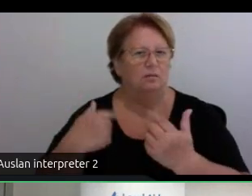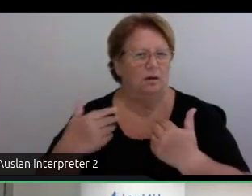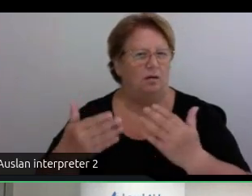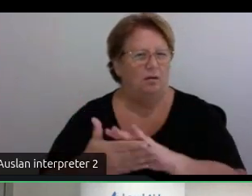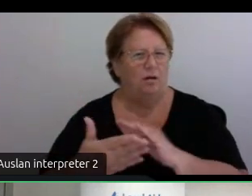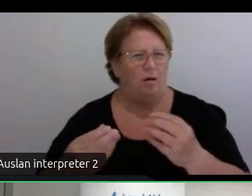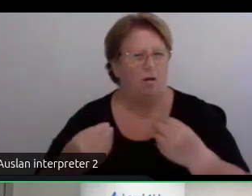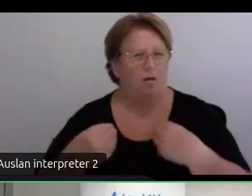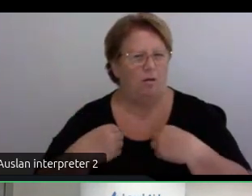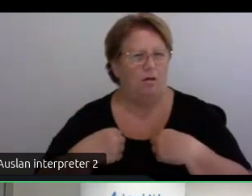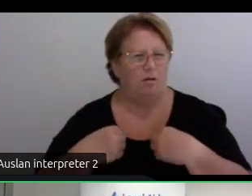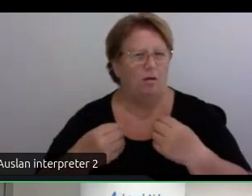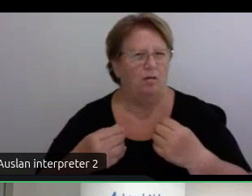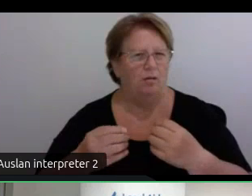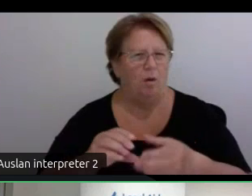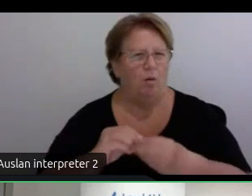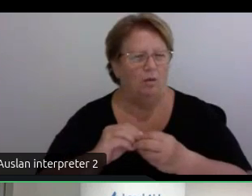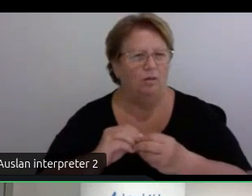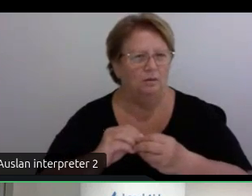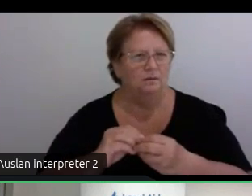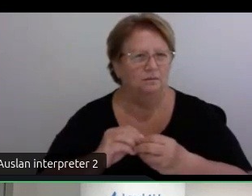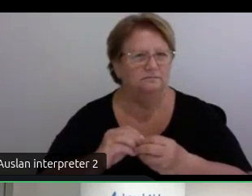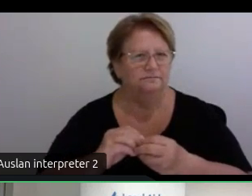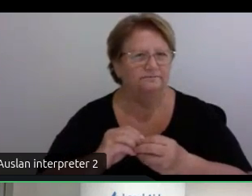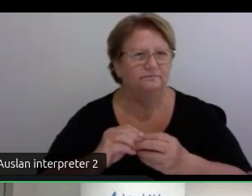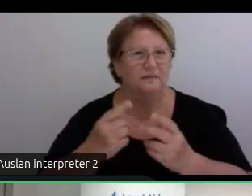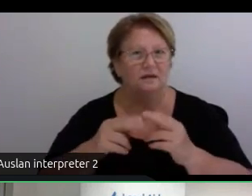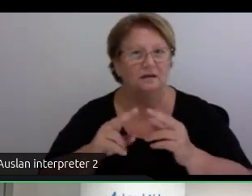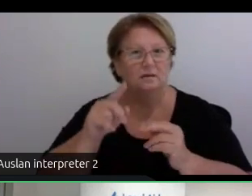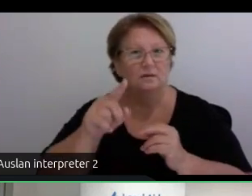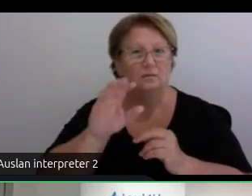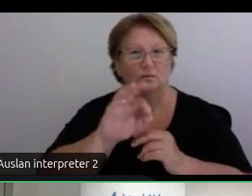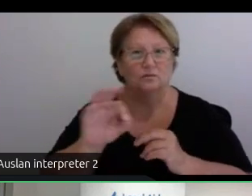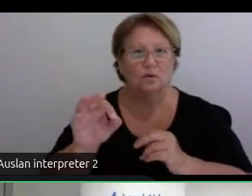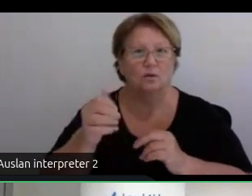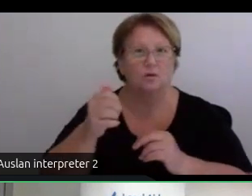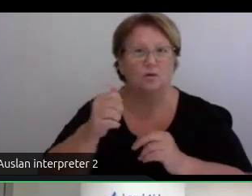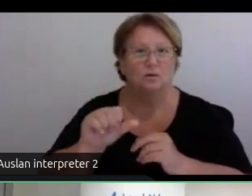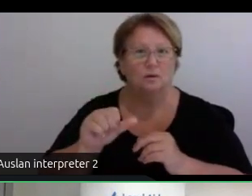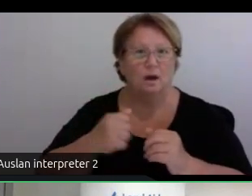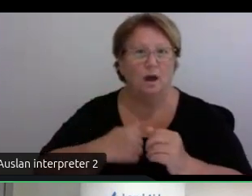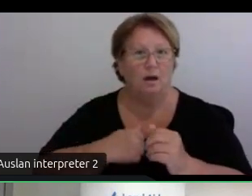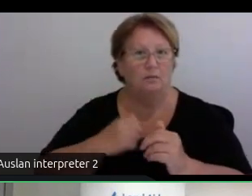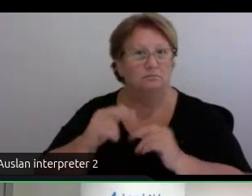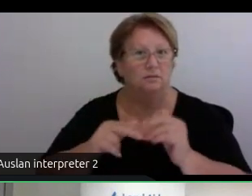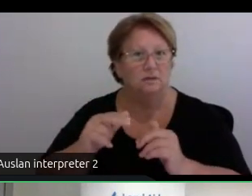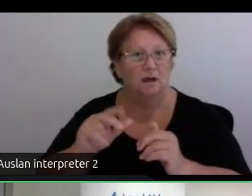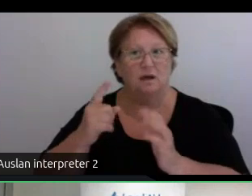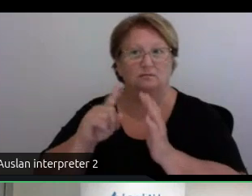Um, and if you don't use our builder and you get the insurer to do it, you'll still have to